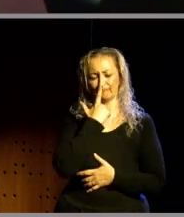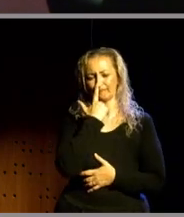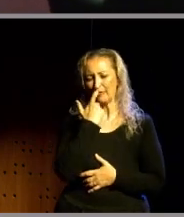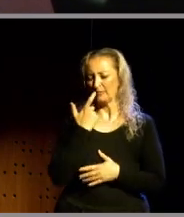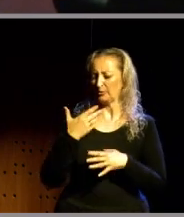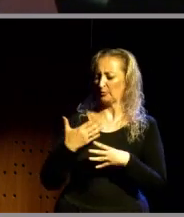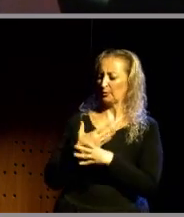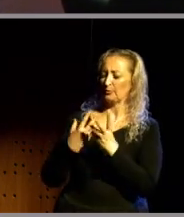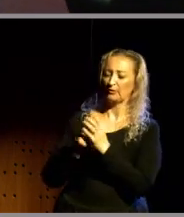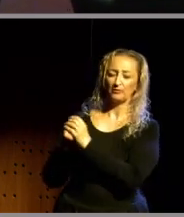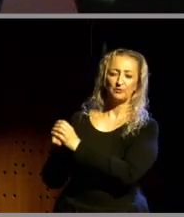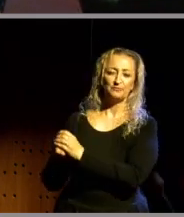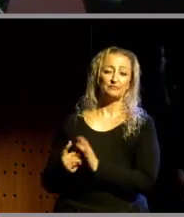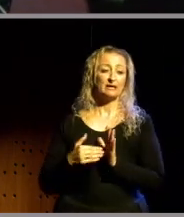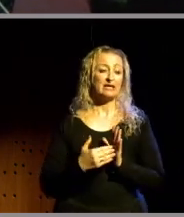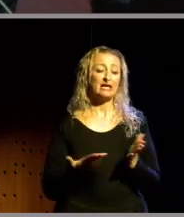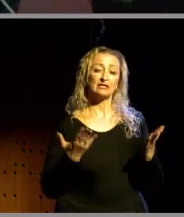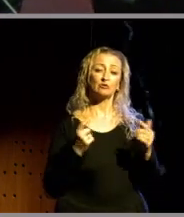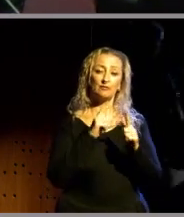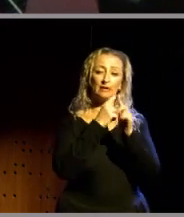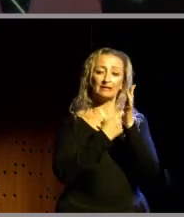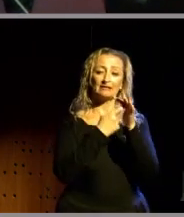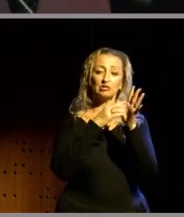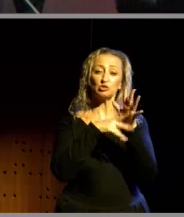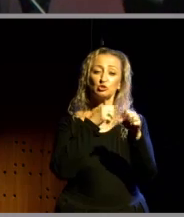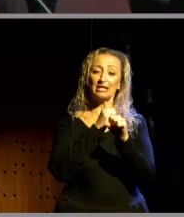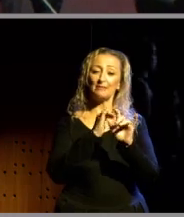Let's welcome back our Dreaming Award winner for another special moment.